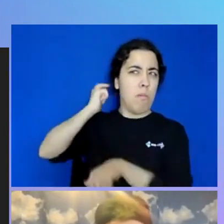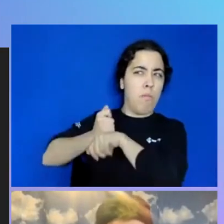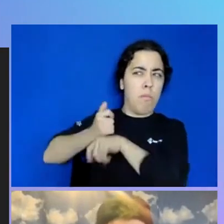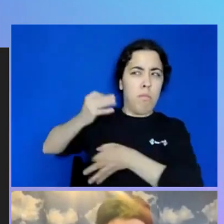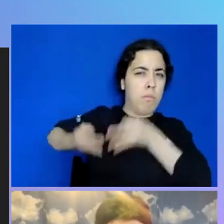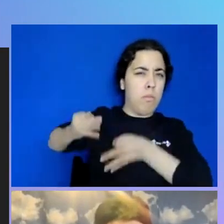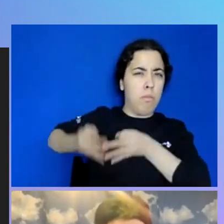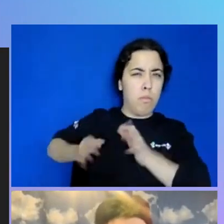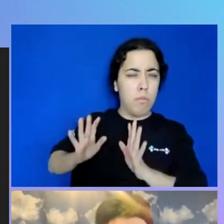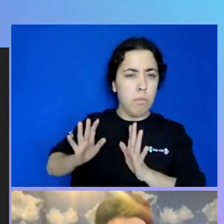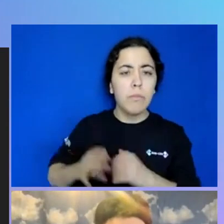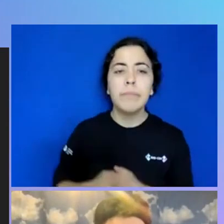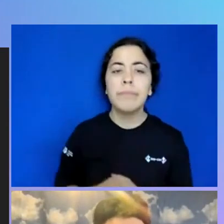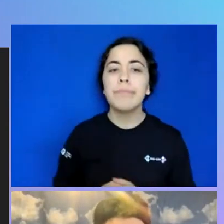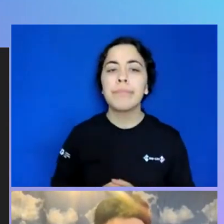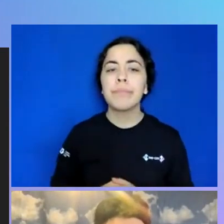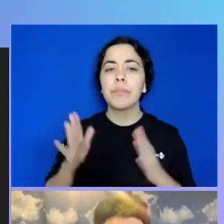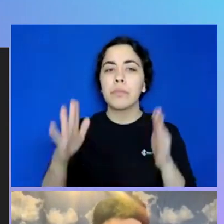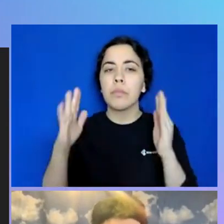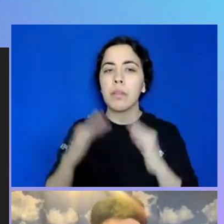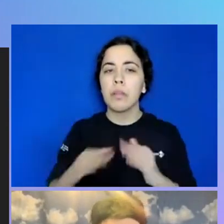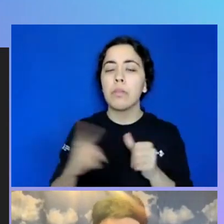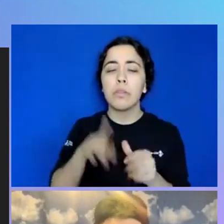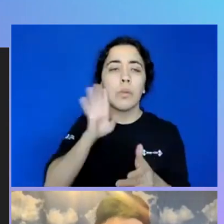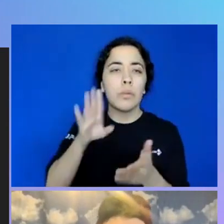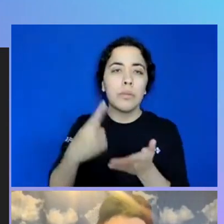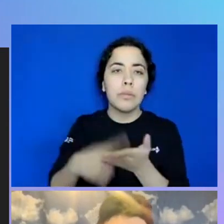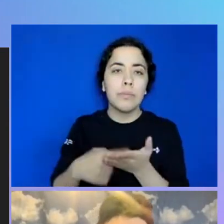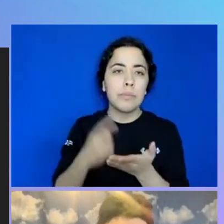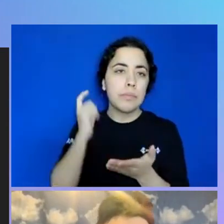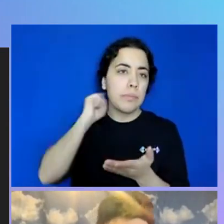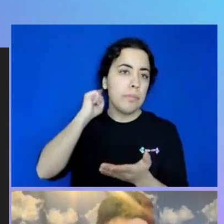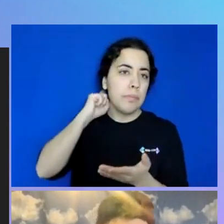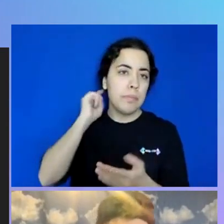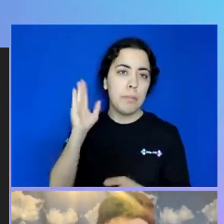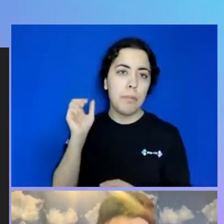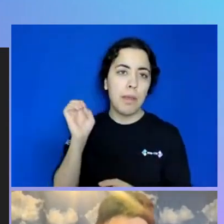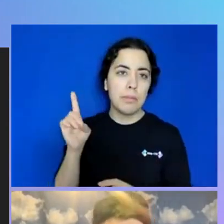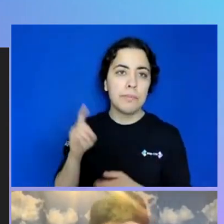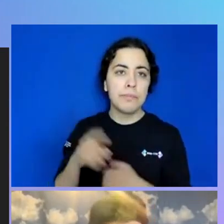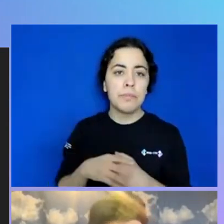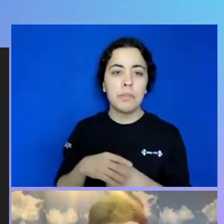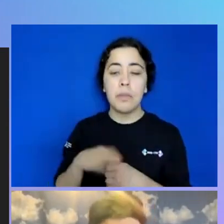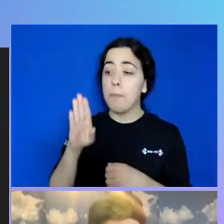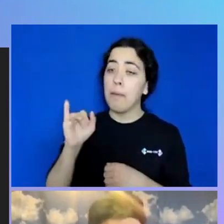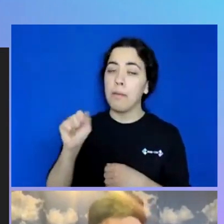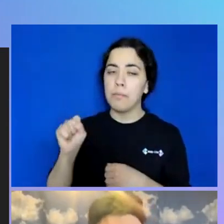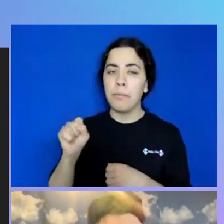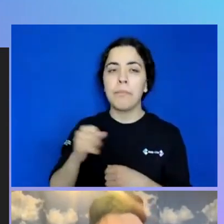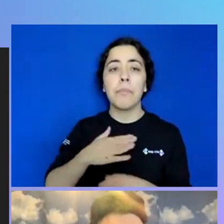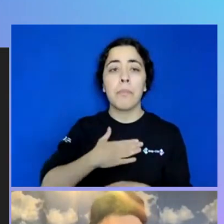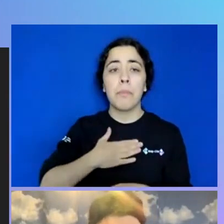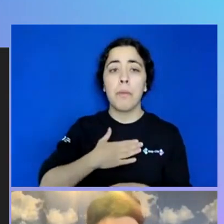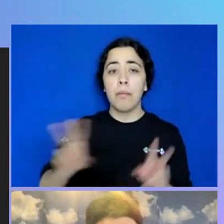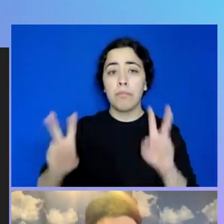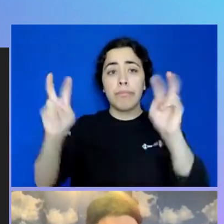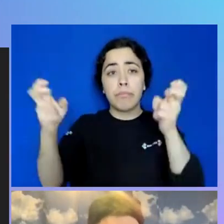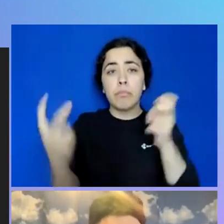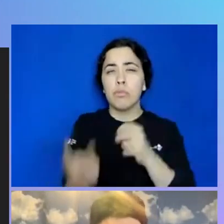going to talk first about bias. My, my title has two core things